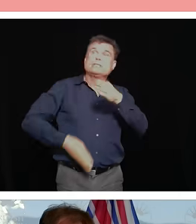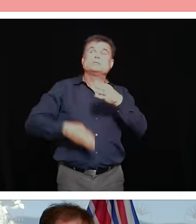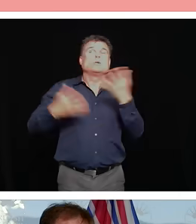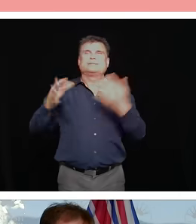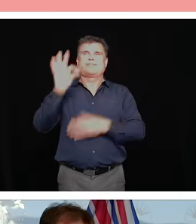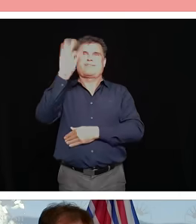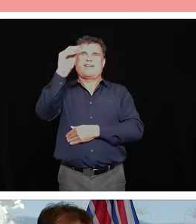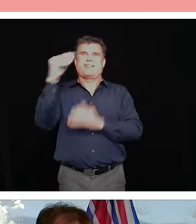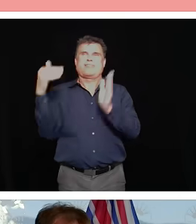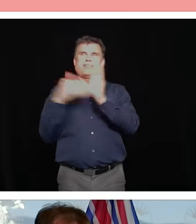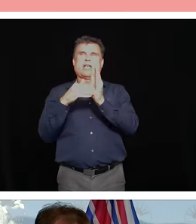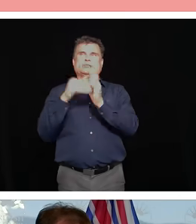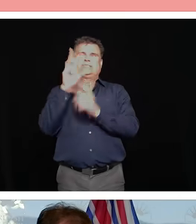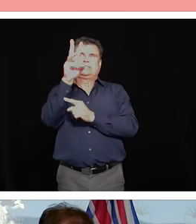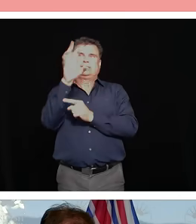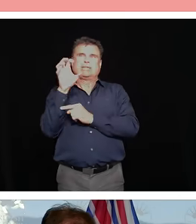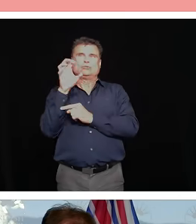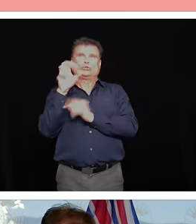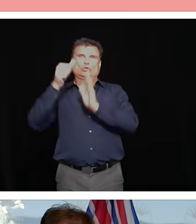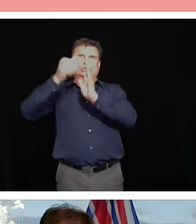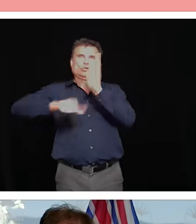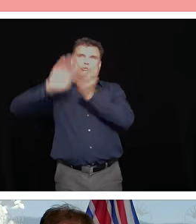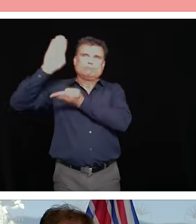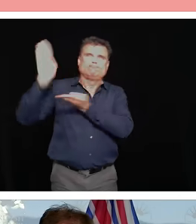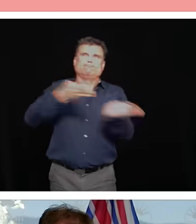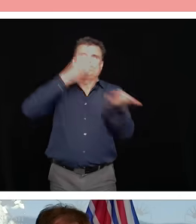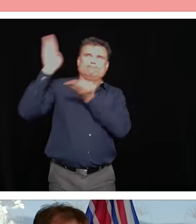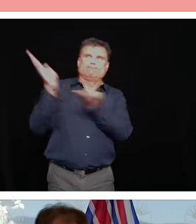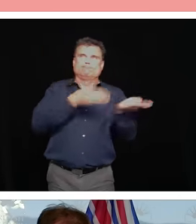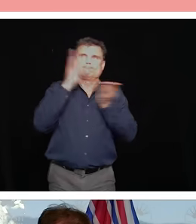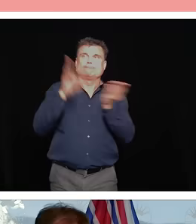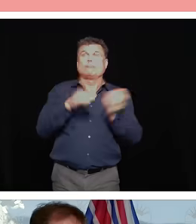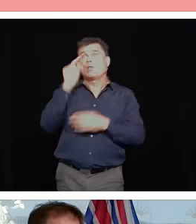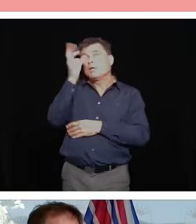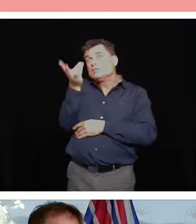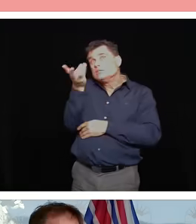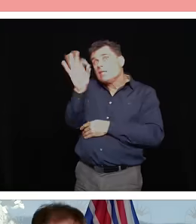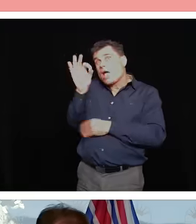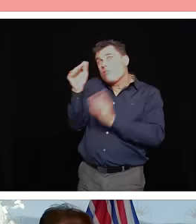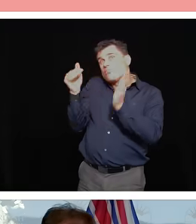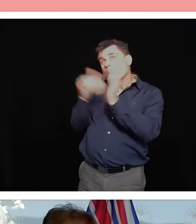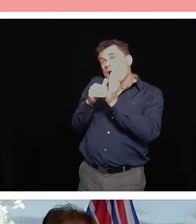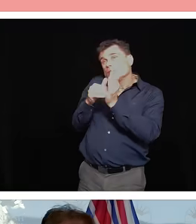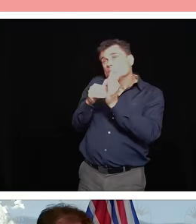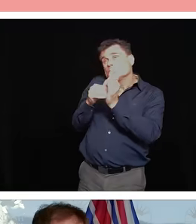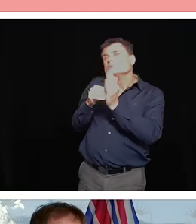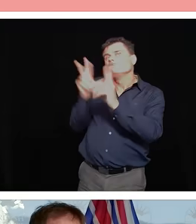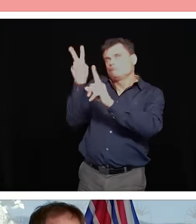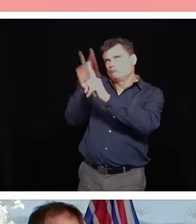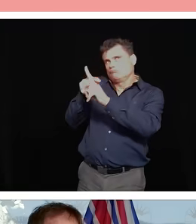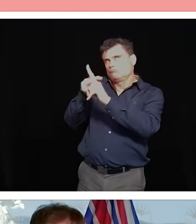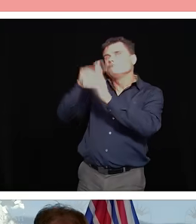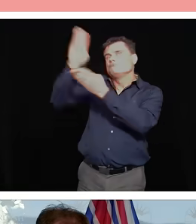And that could be things like having staff get together in the staff room for example or having coffee.